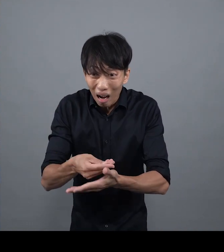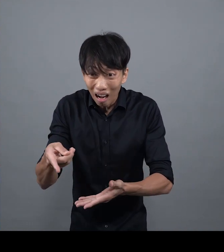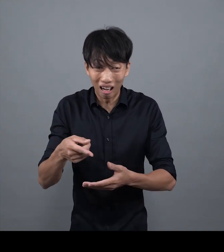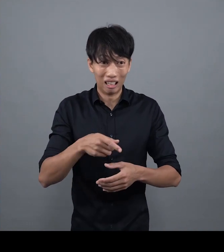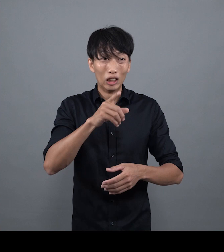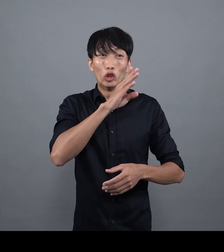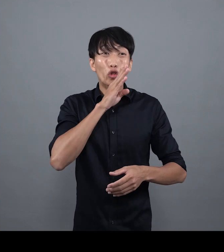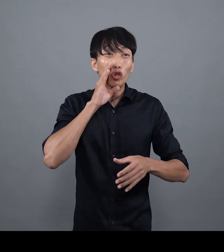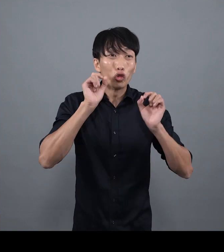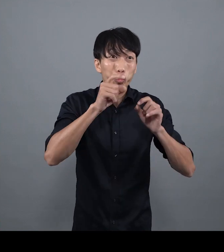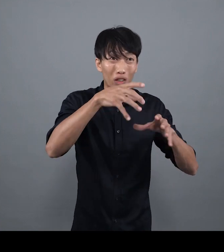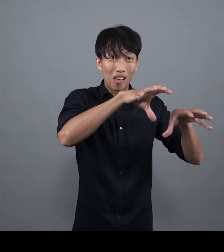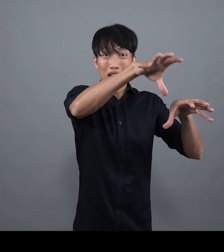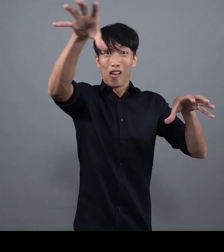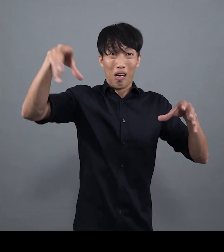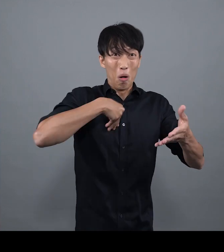I wouldn’t have any idea how to choose so many